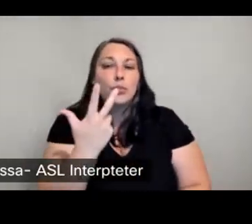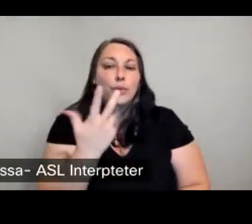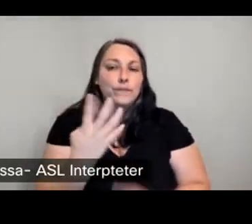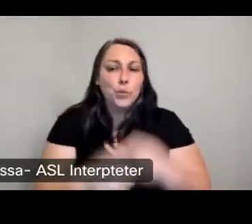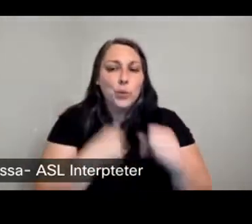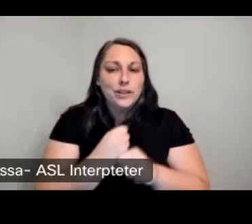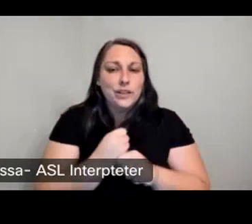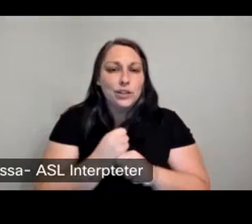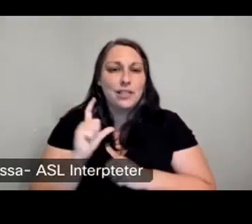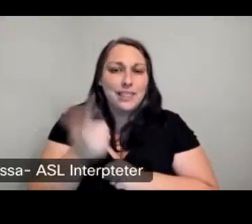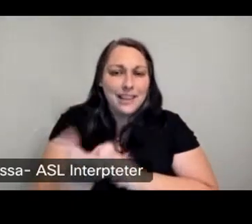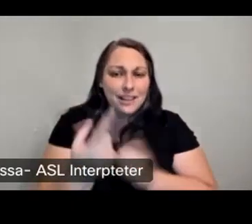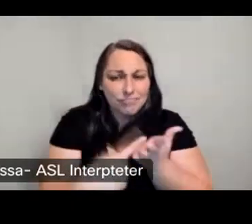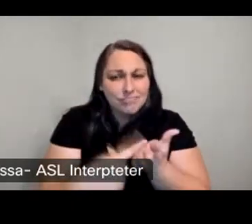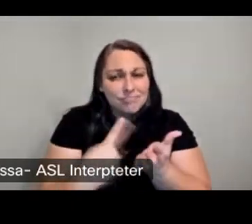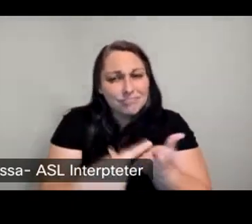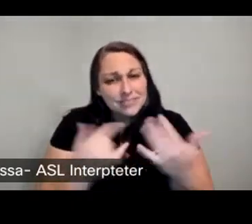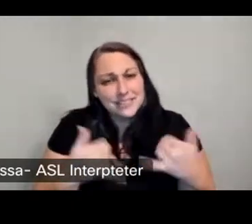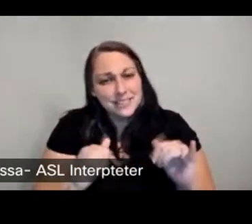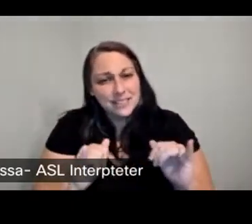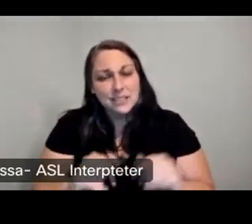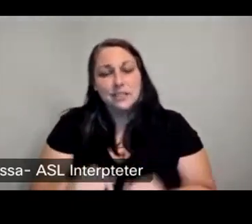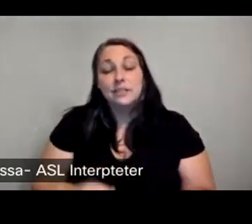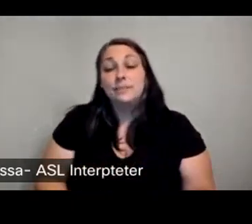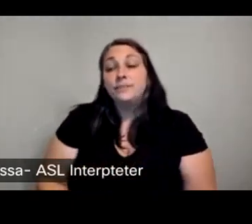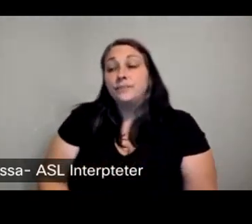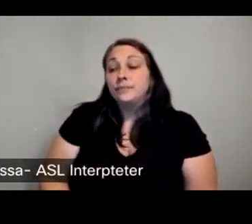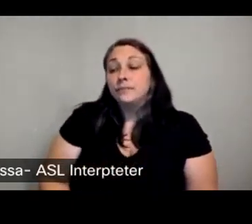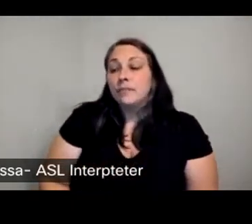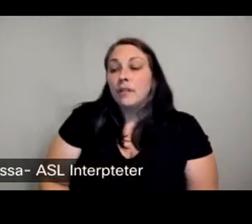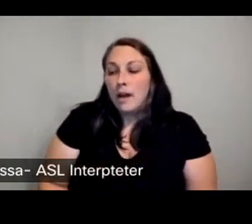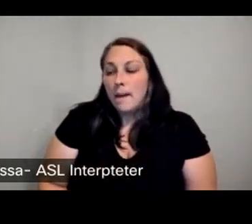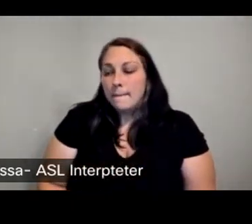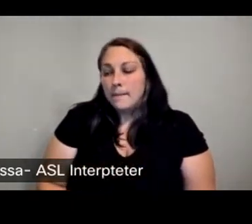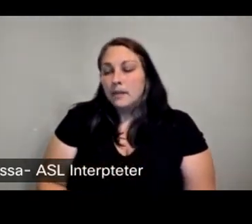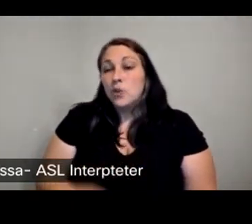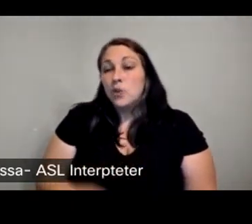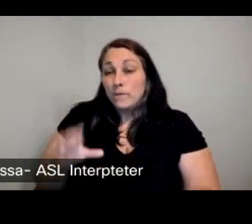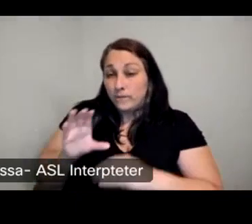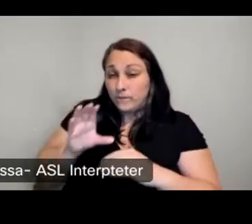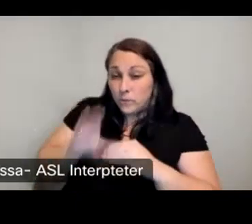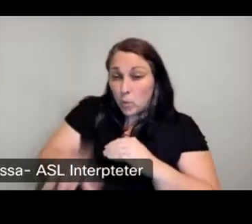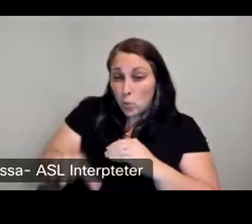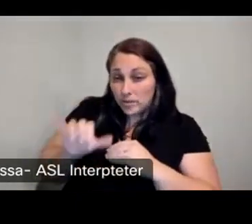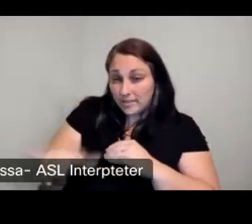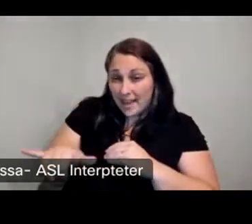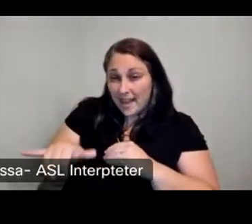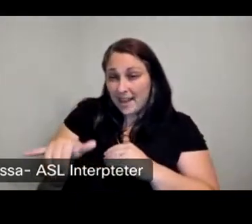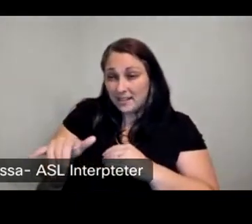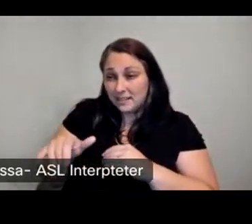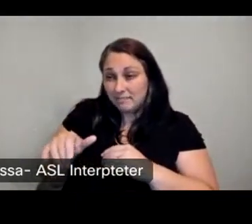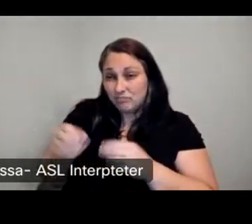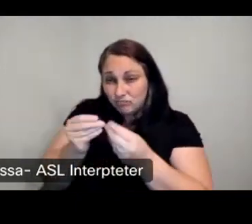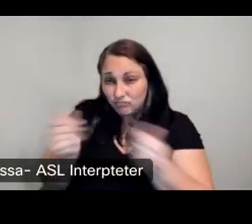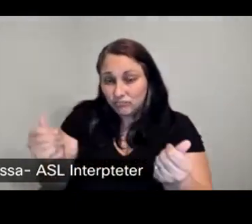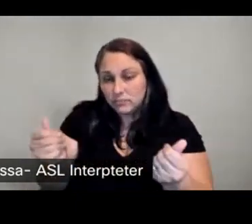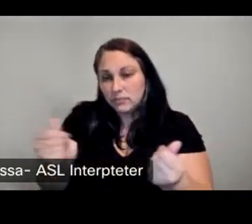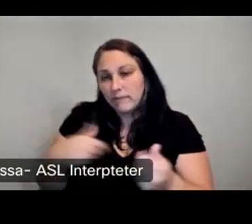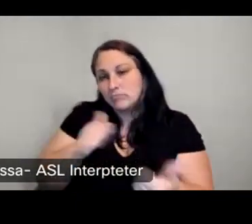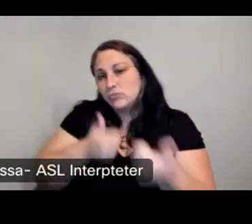area and that's been the focus now for the um the DDOT safety team to enhance enforcement but